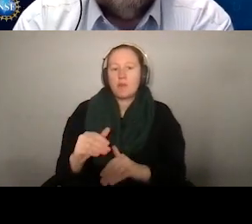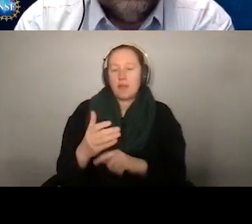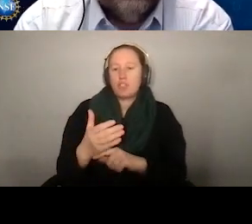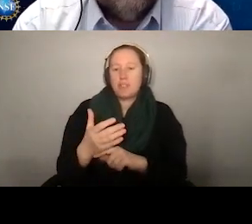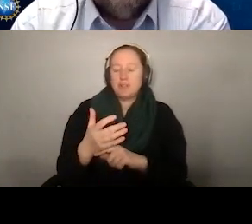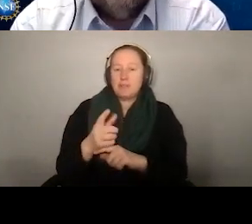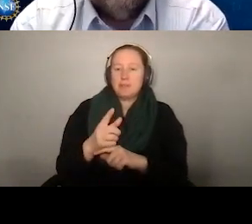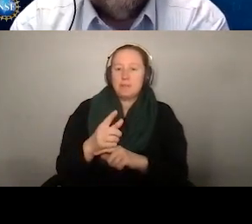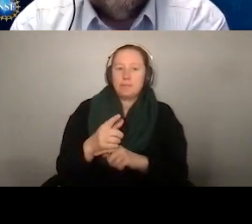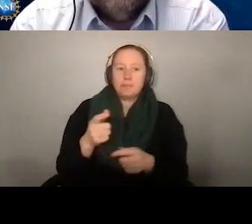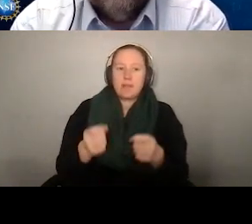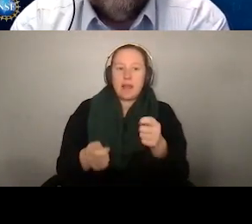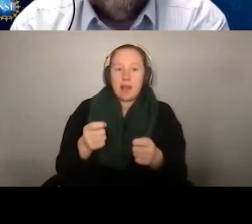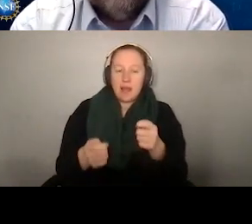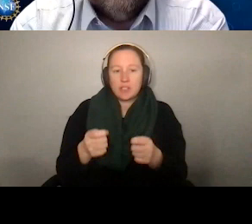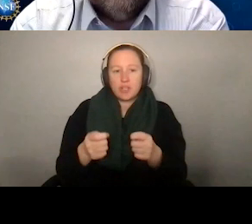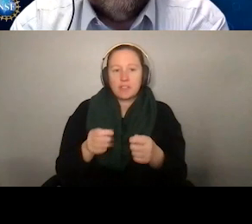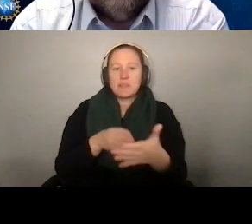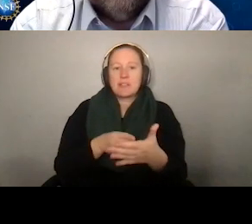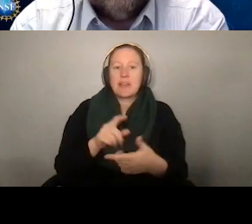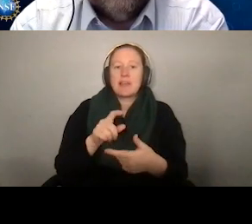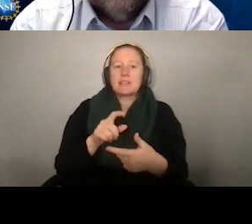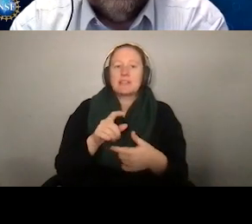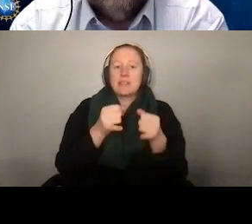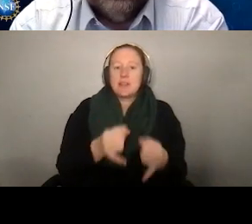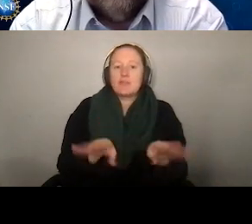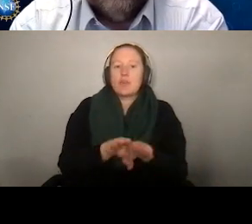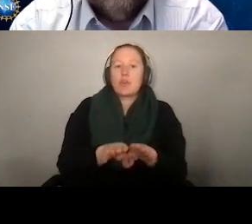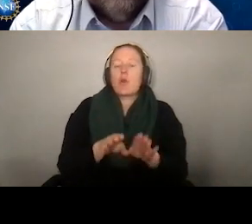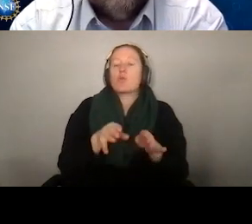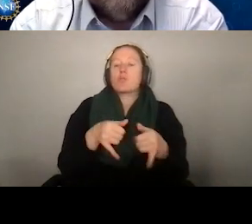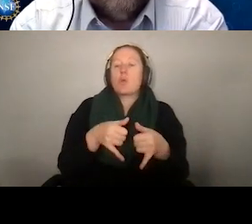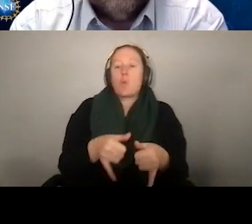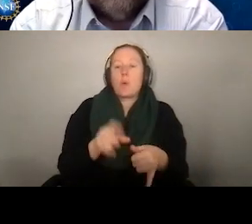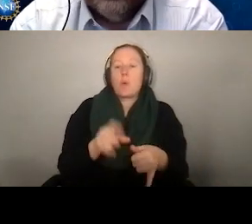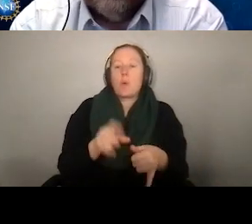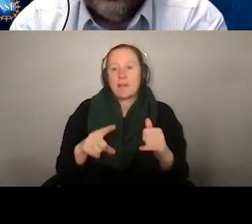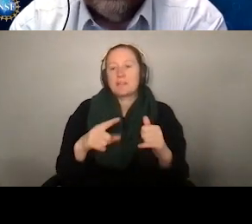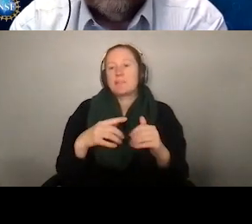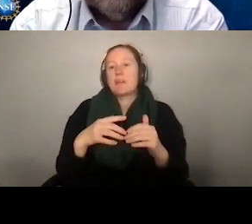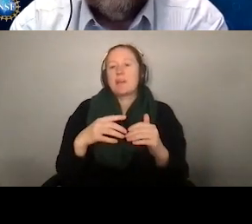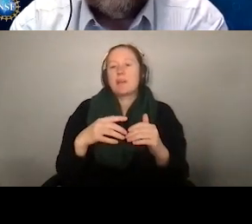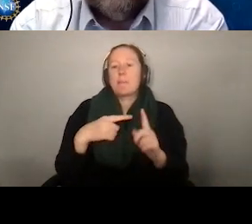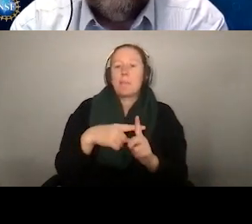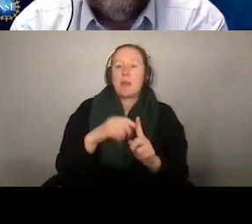Adjustments against an individual closed award must currently be greater than or equal to plus or minus a dollar.